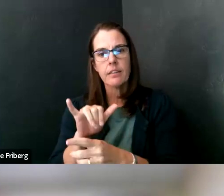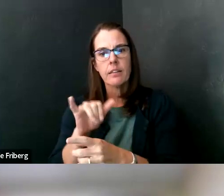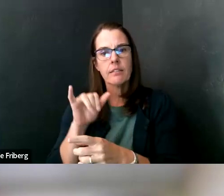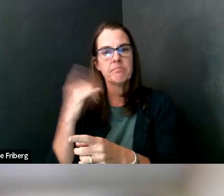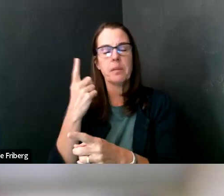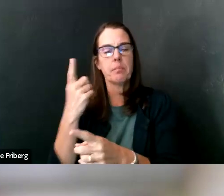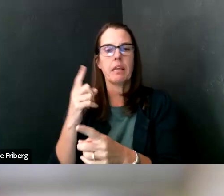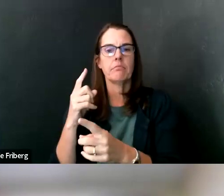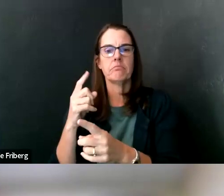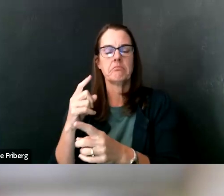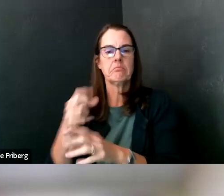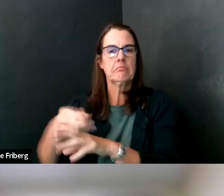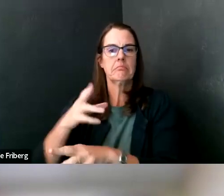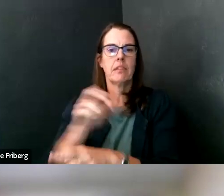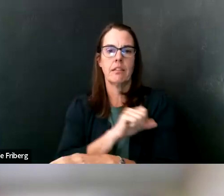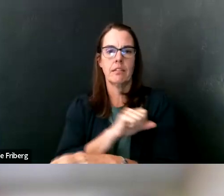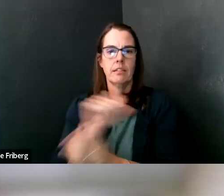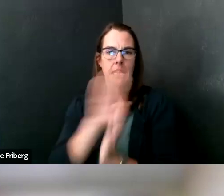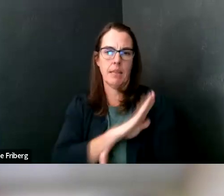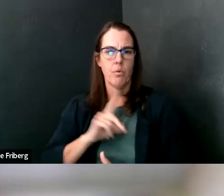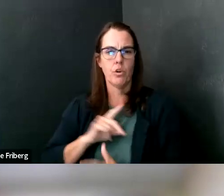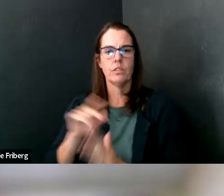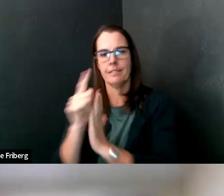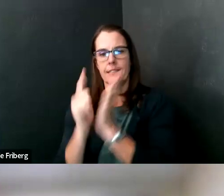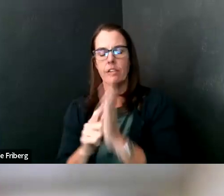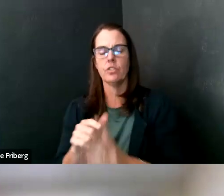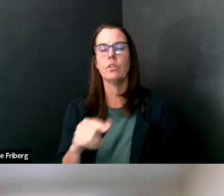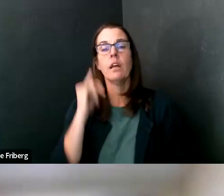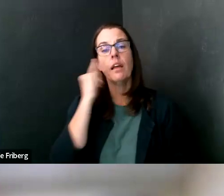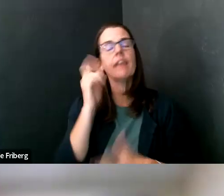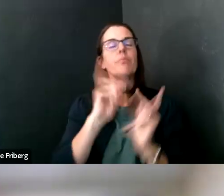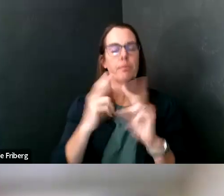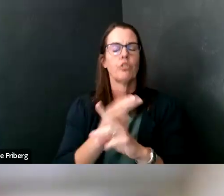purp. The purpose of these protections is clear. Patients using orphan designated therapies often